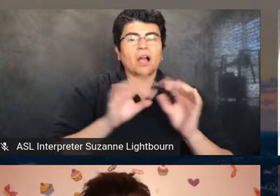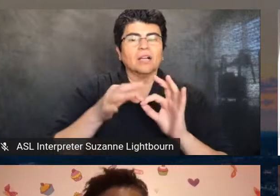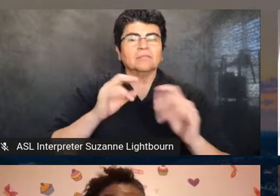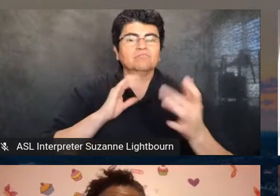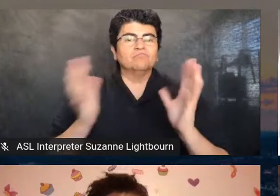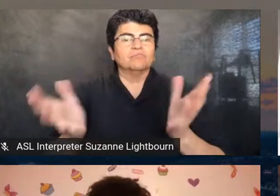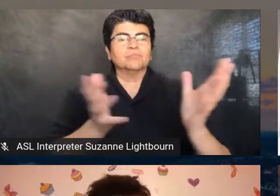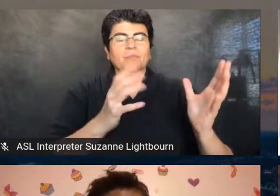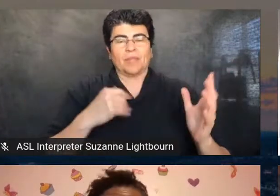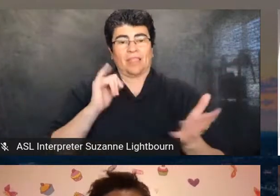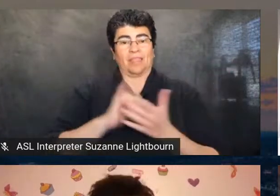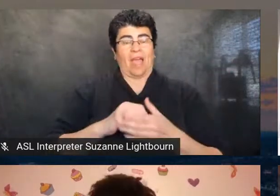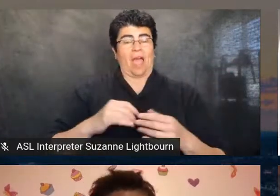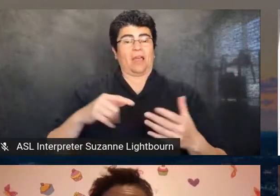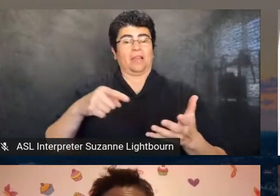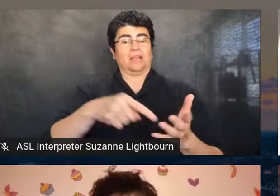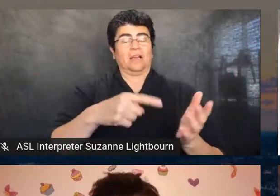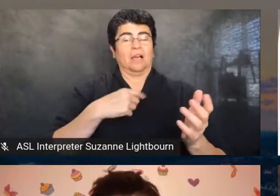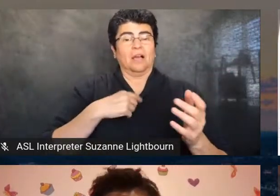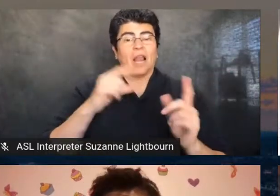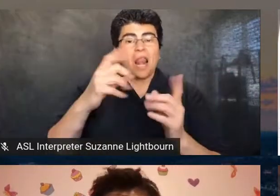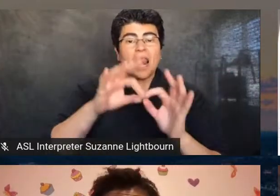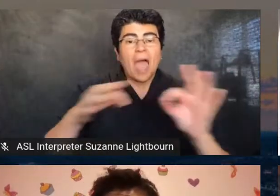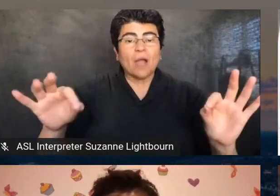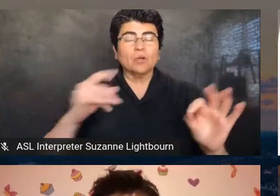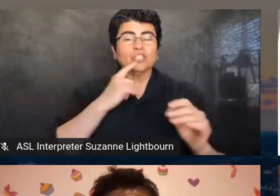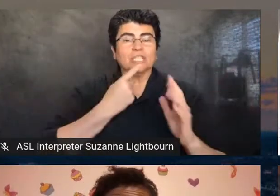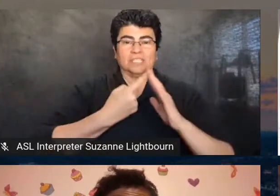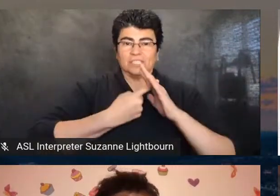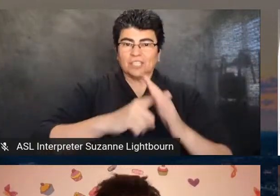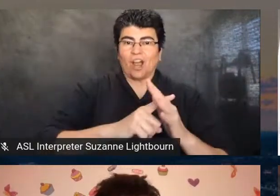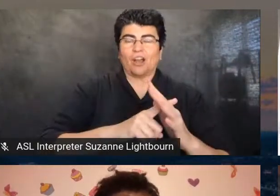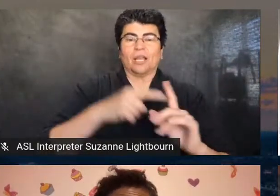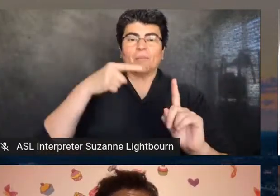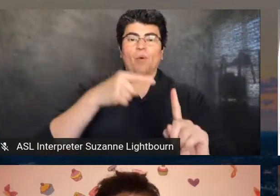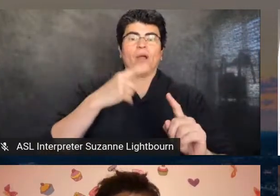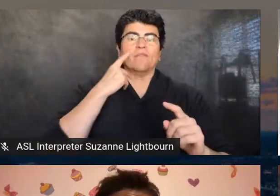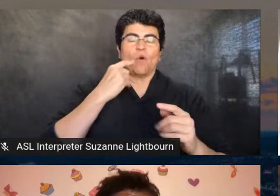as a starting point for ongoing rhythmic human interaction,